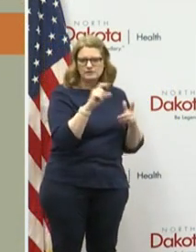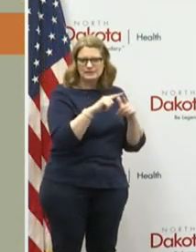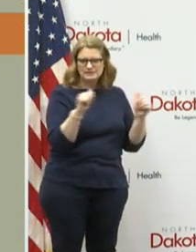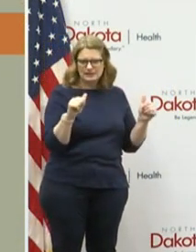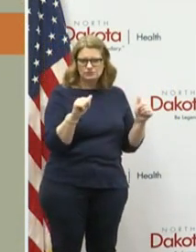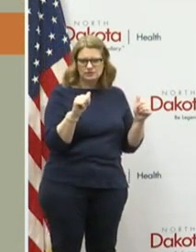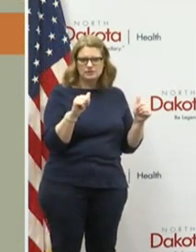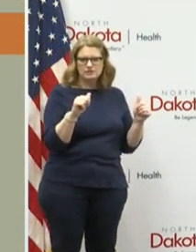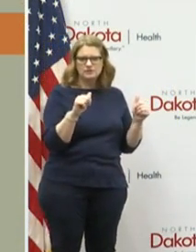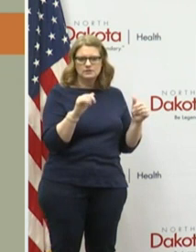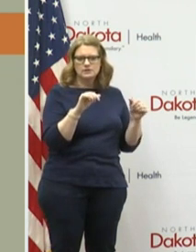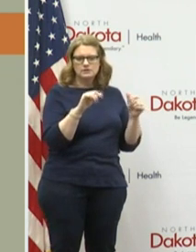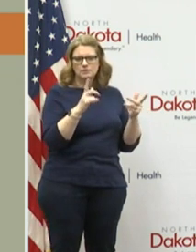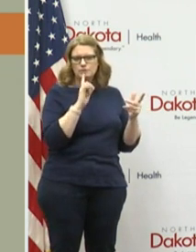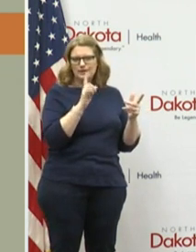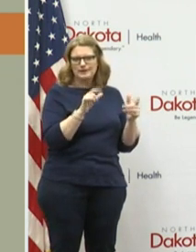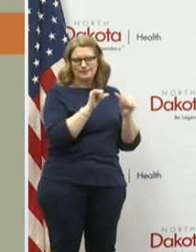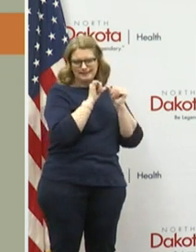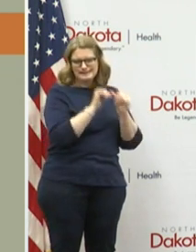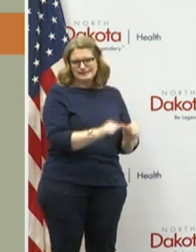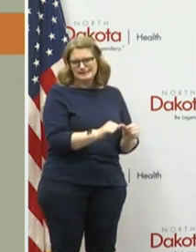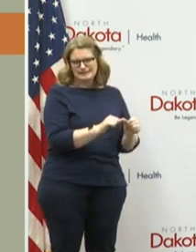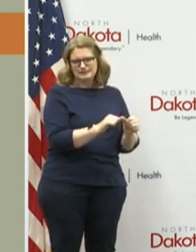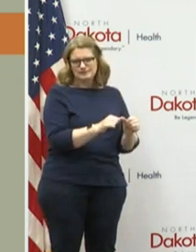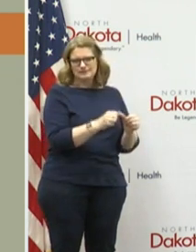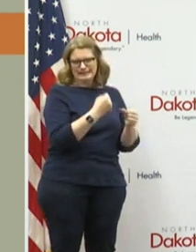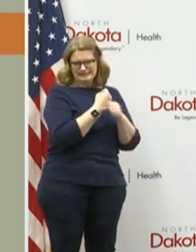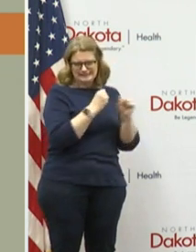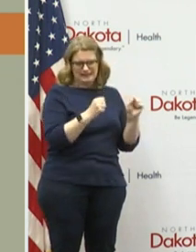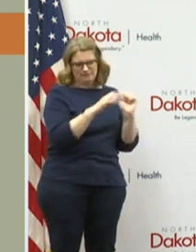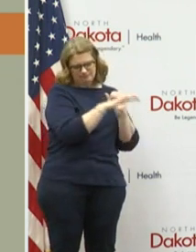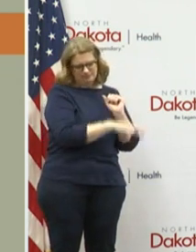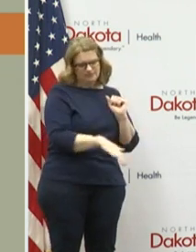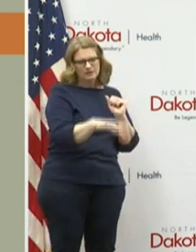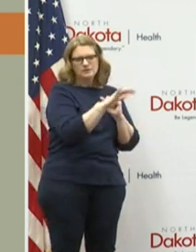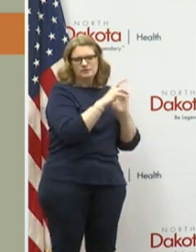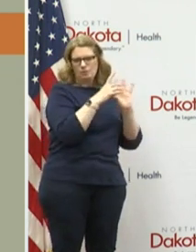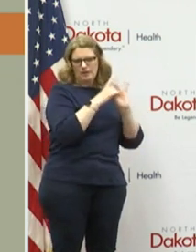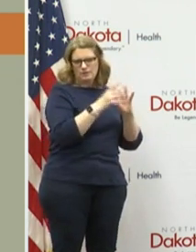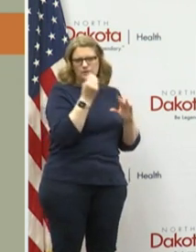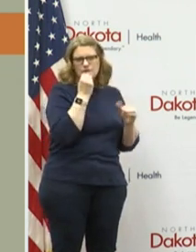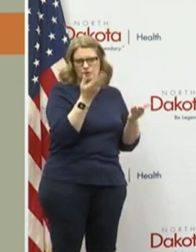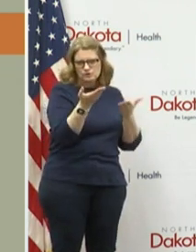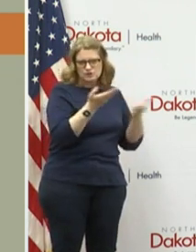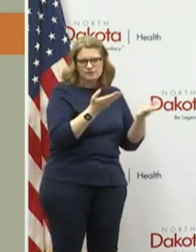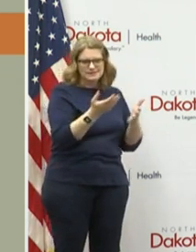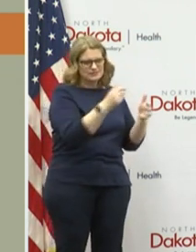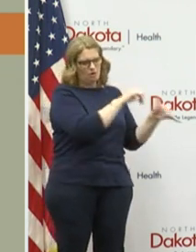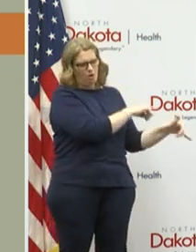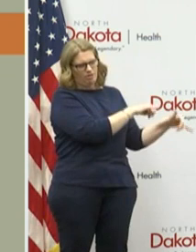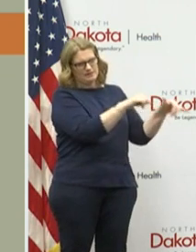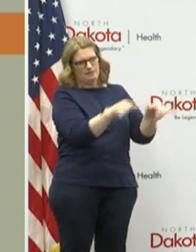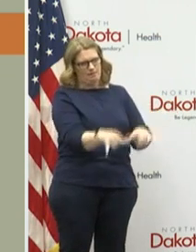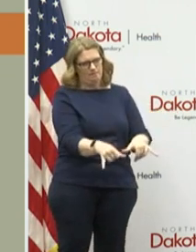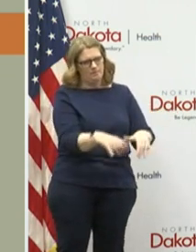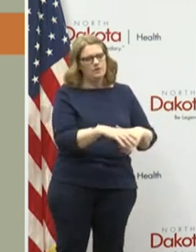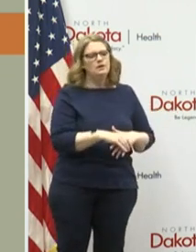CUSTOMER SELF-SERVICE GUIDANCE SIMILAR TO BUFFETS, SALAD BARS APPLIED TO RESTAURANTS SO WE CAN